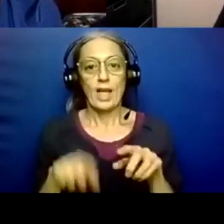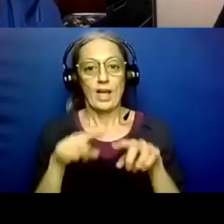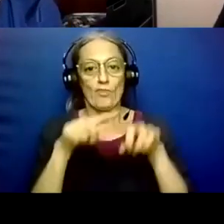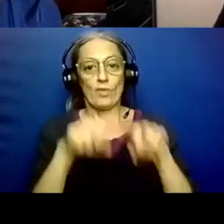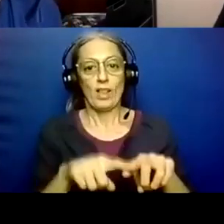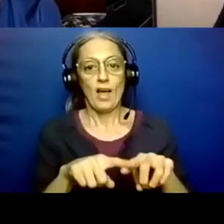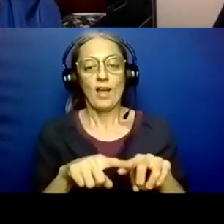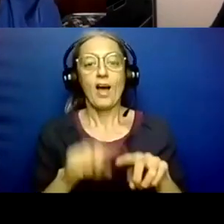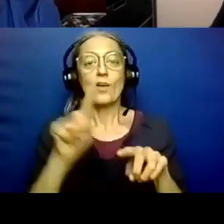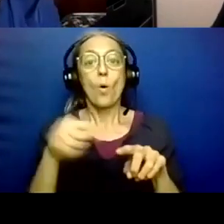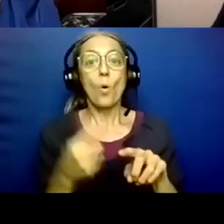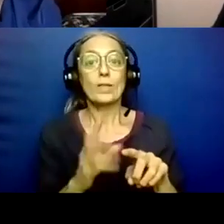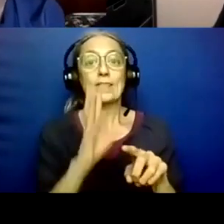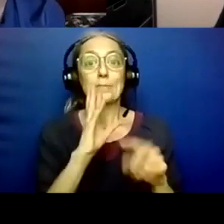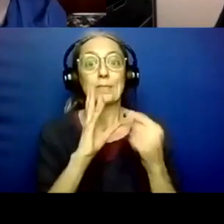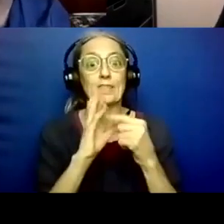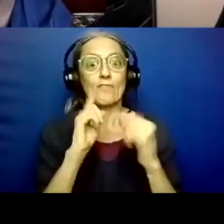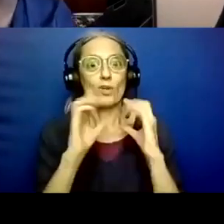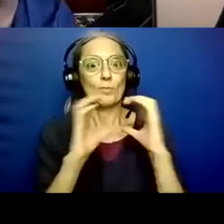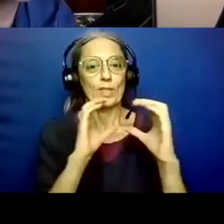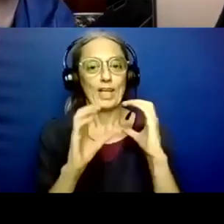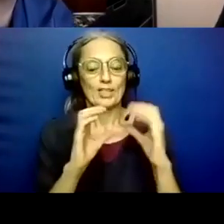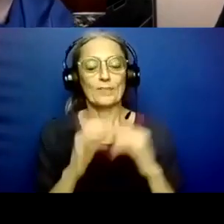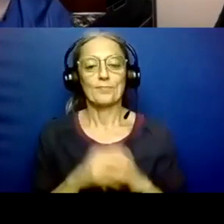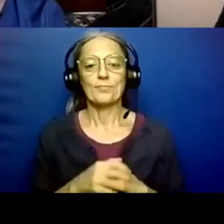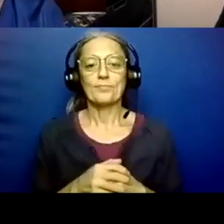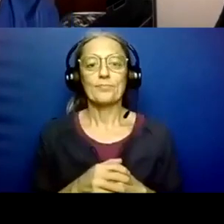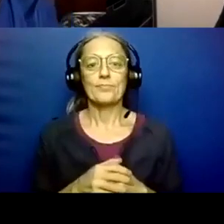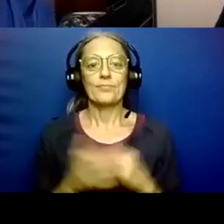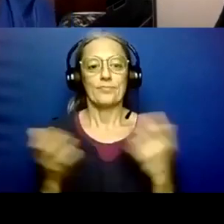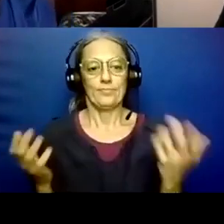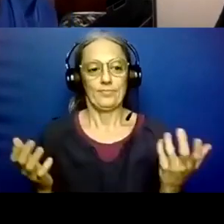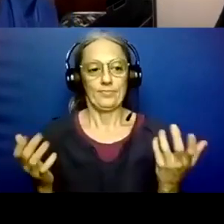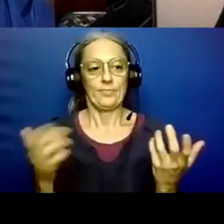to communicate. We are a cross-disability organization